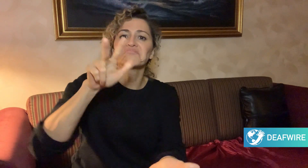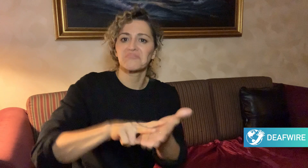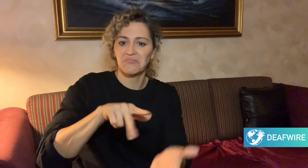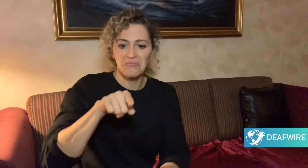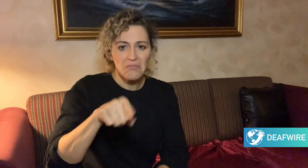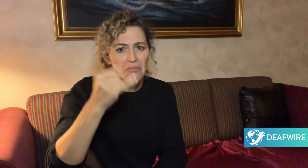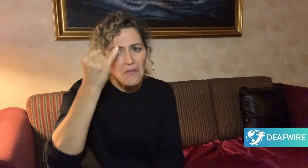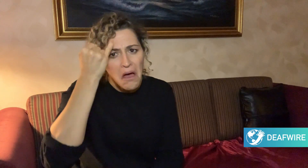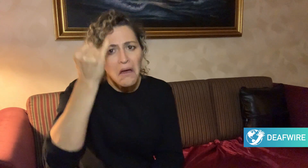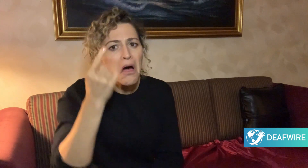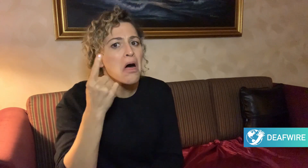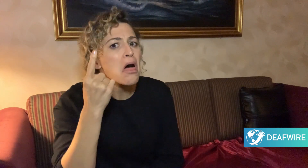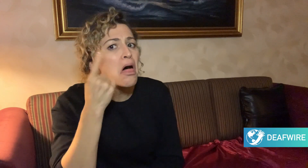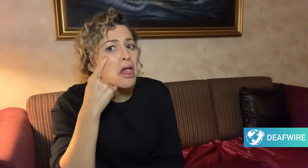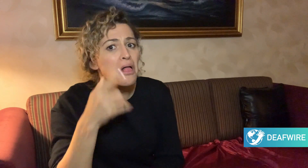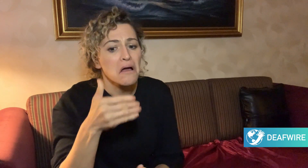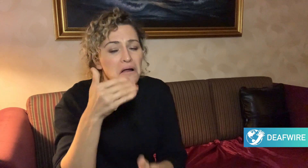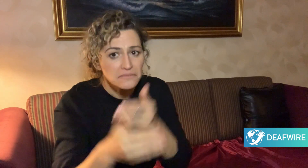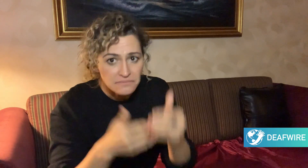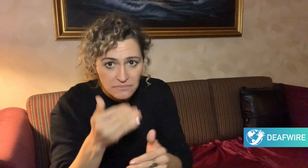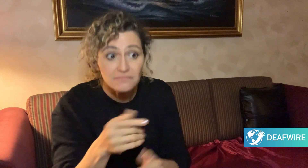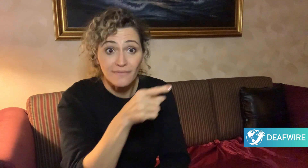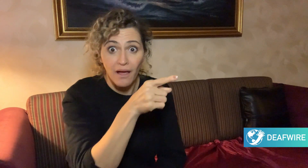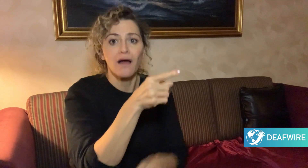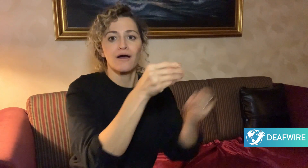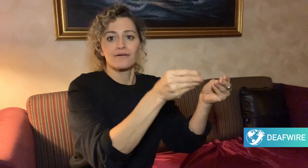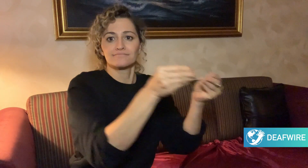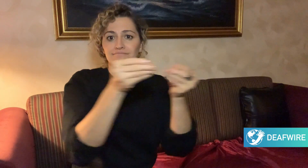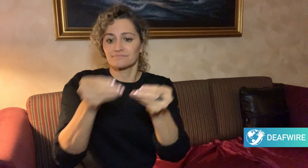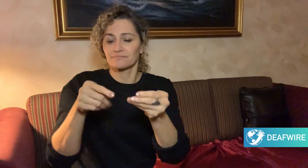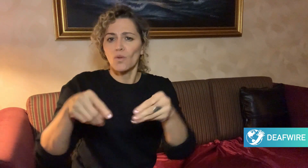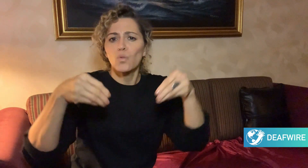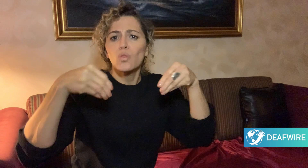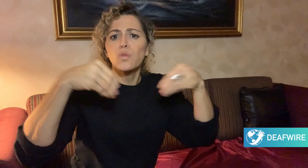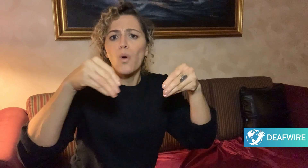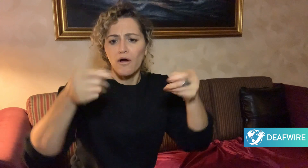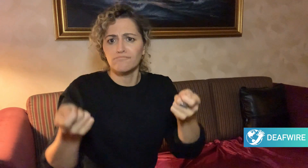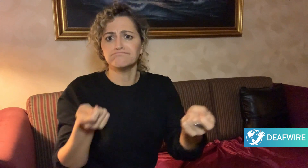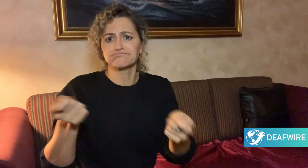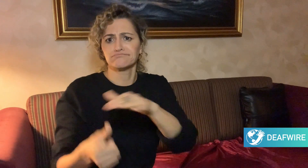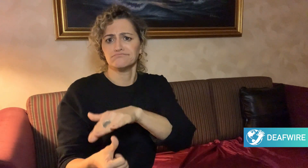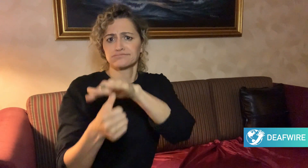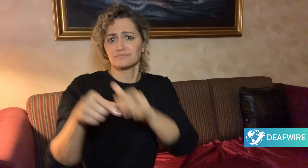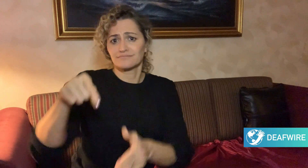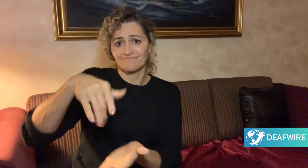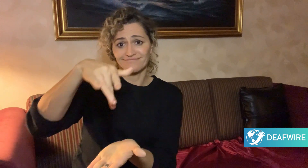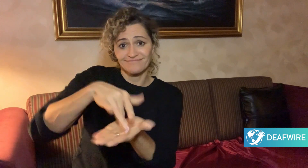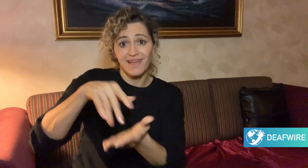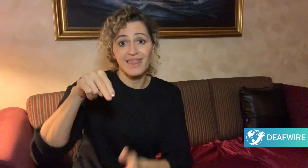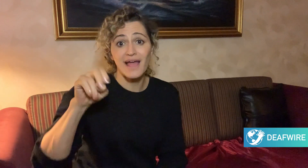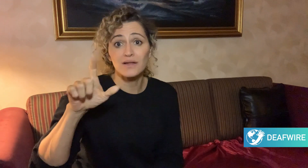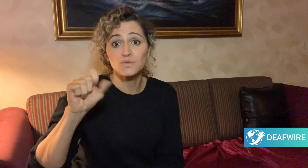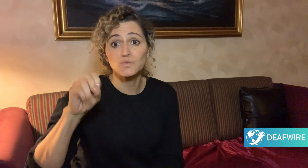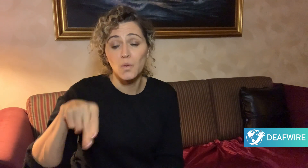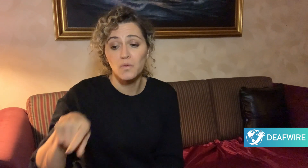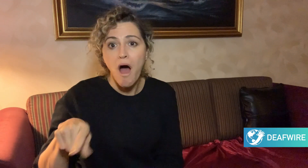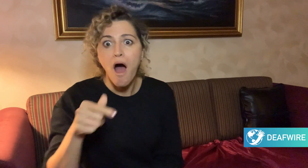of the store in Nelson embraced the idea. Charlton said,